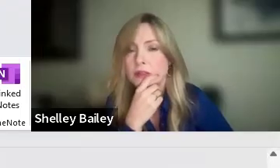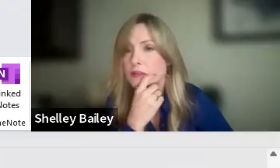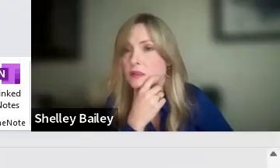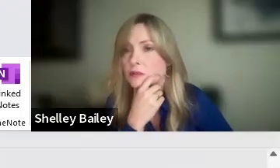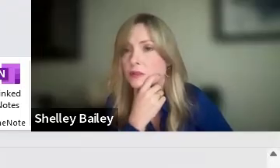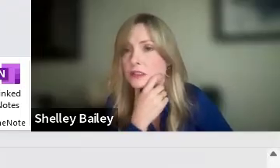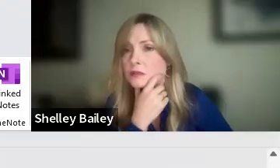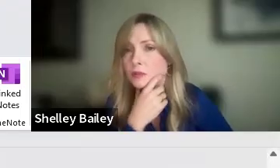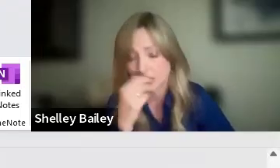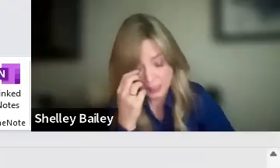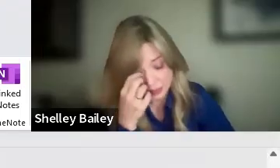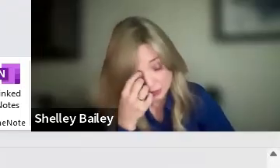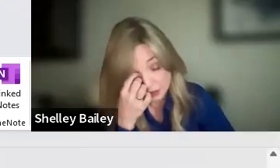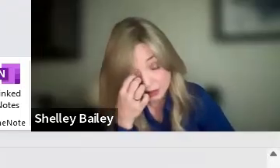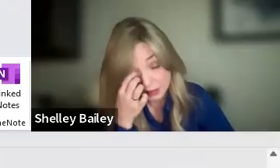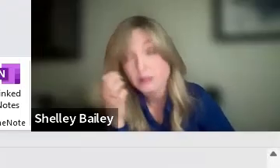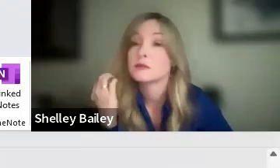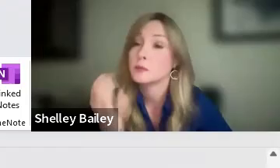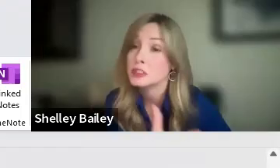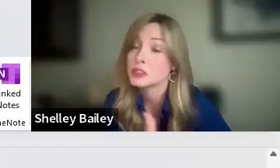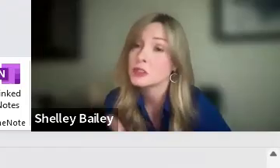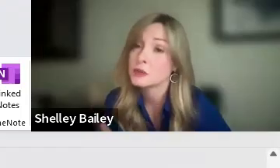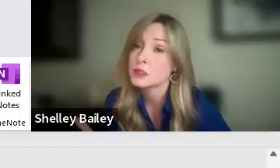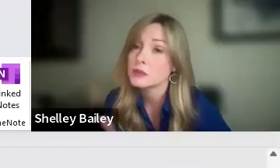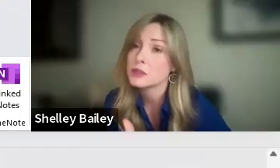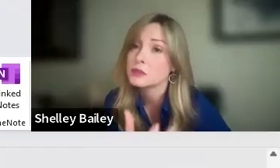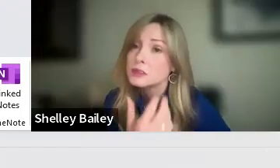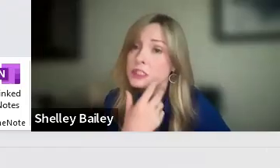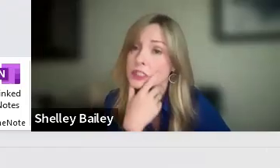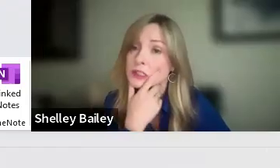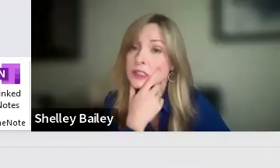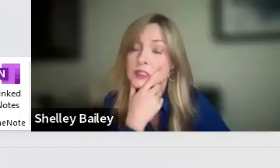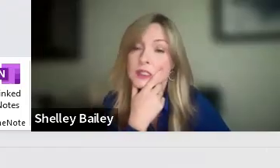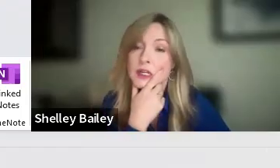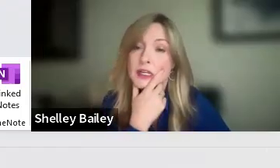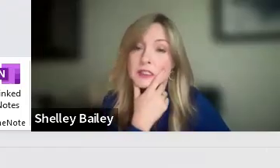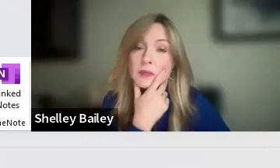that it it doesn't represent accurately like the picture without the utilization. And I